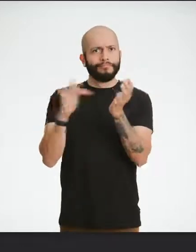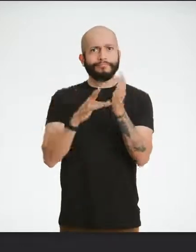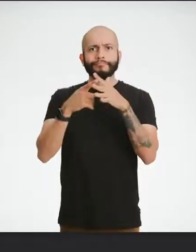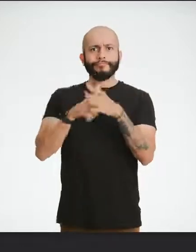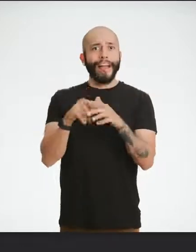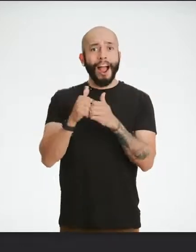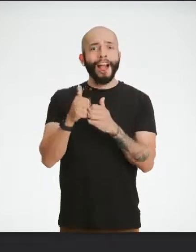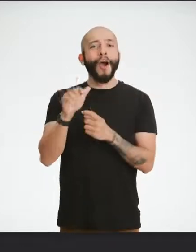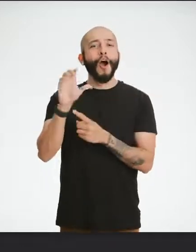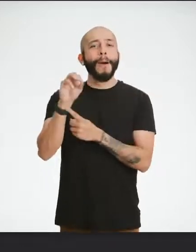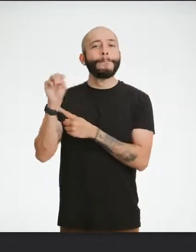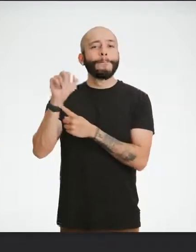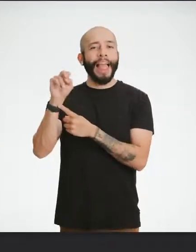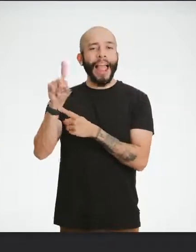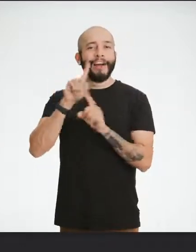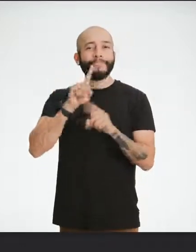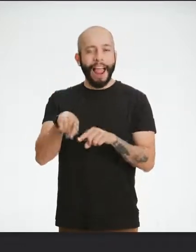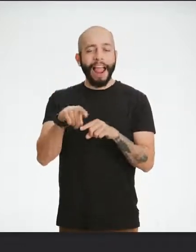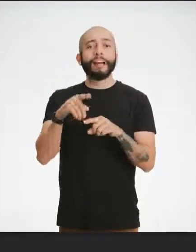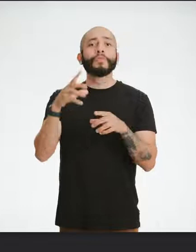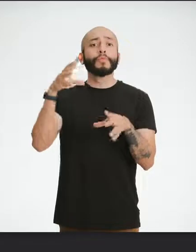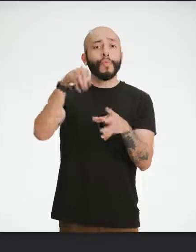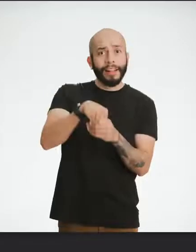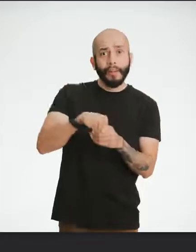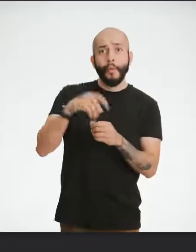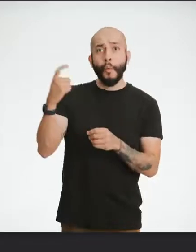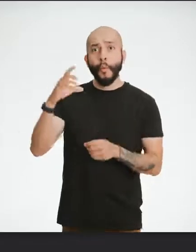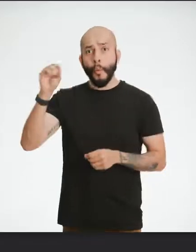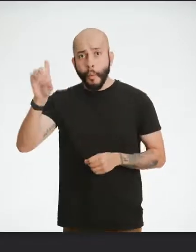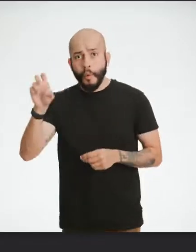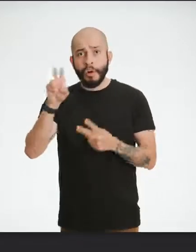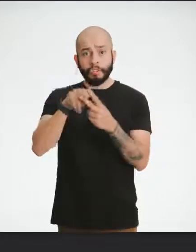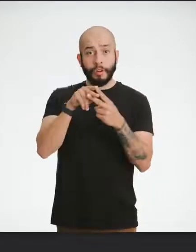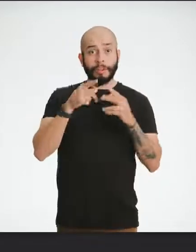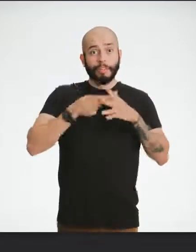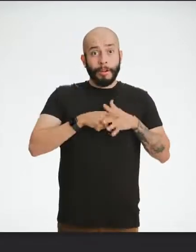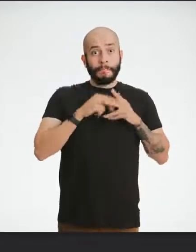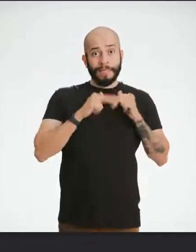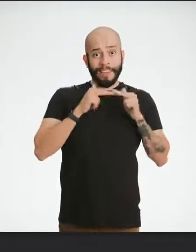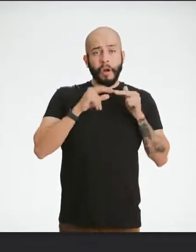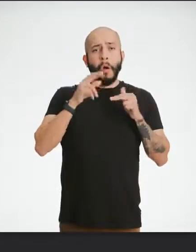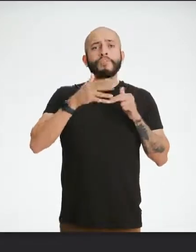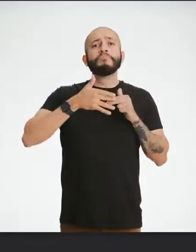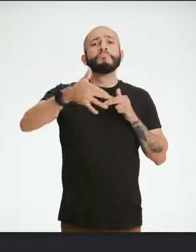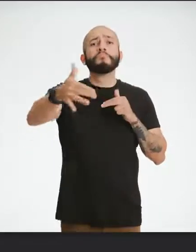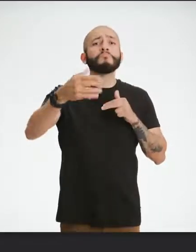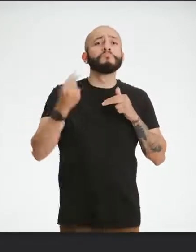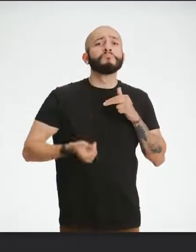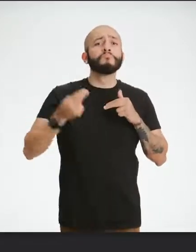Package Plugins can be invoked from the command line or within Xcode, either as part of your build phase or on-demand.